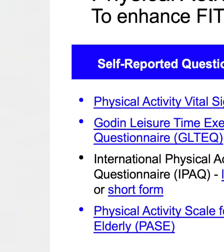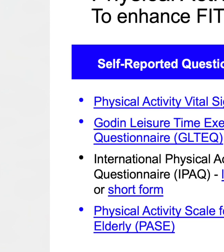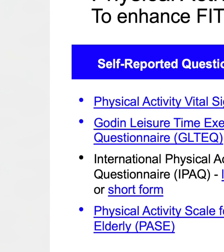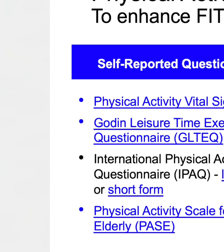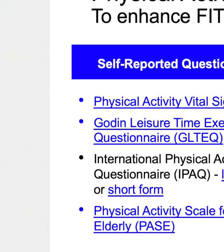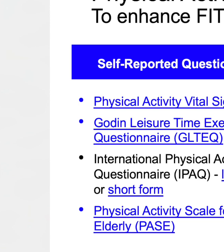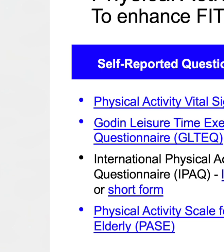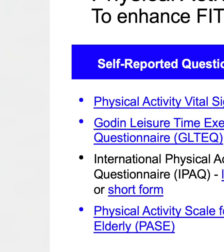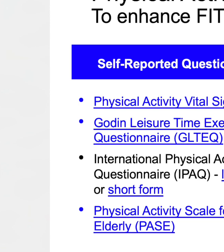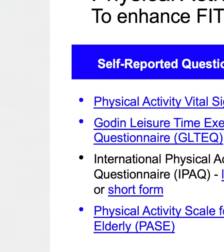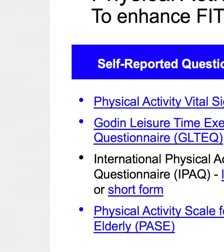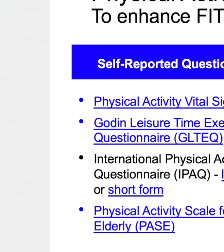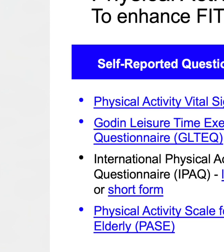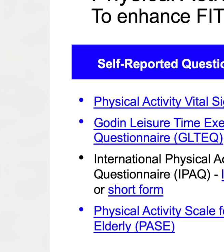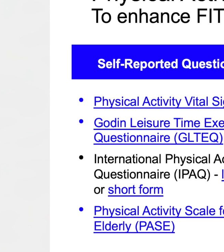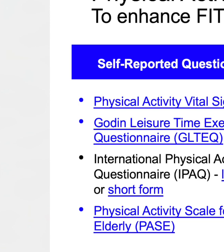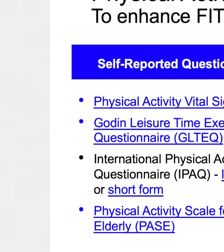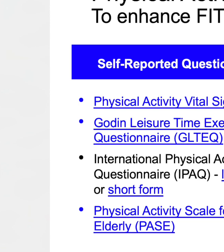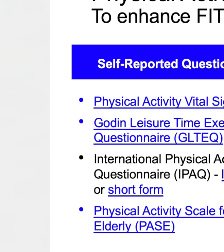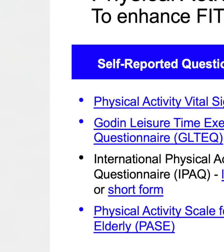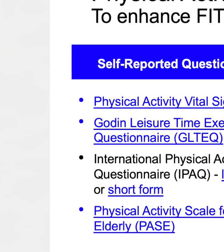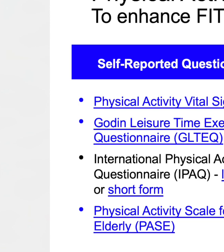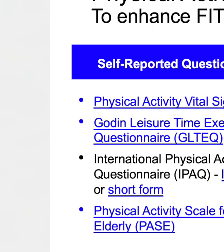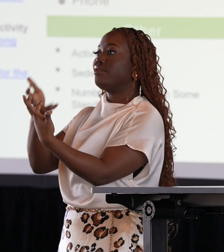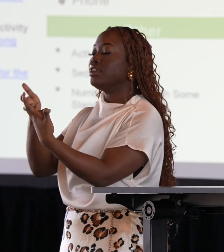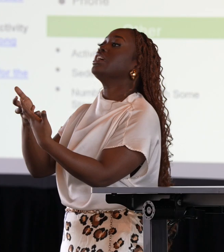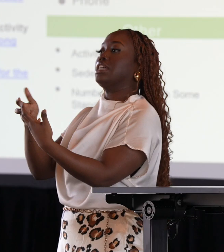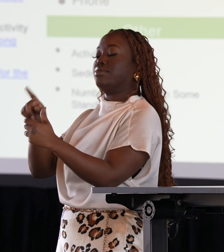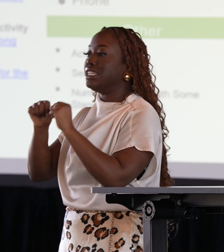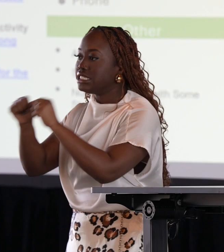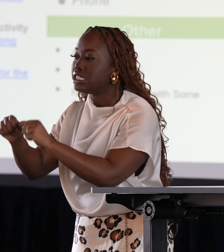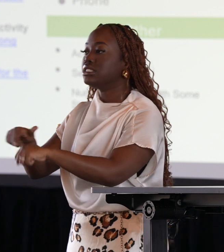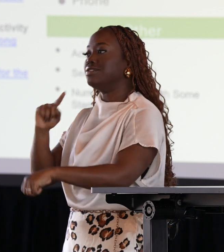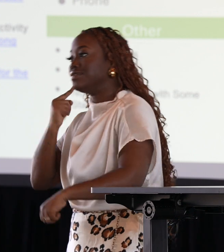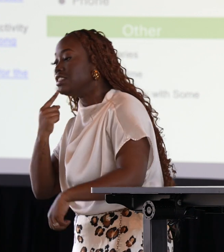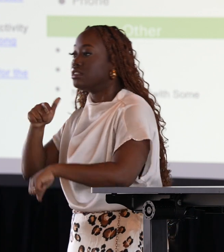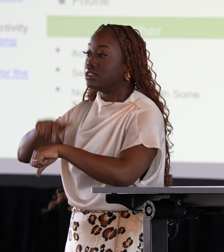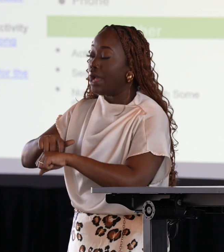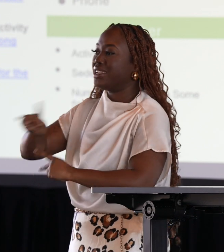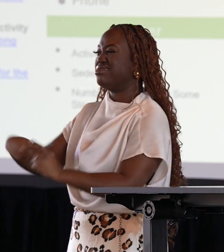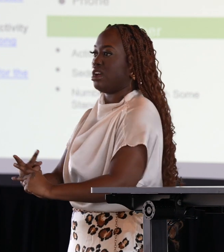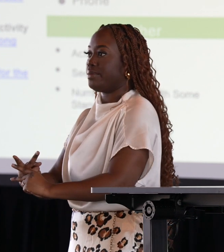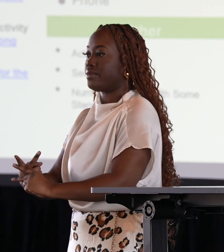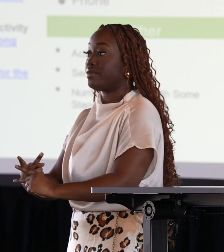program. We're looking at that total fit prescription, that frequency, intensity, timing and type, and then that V, P is